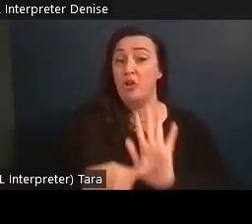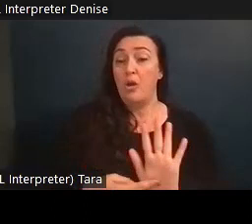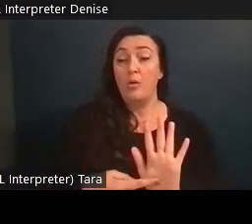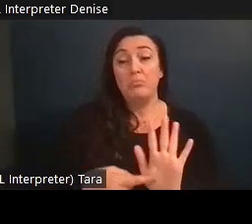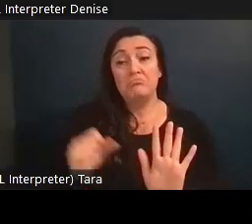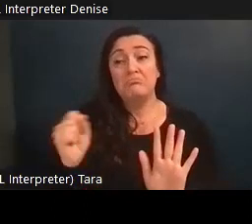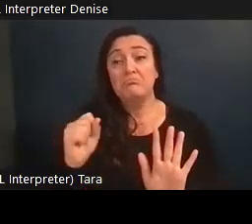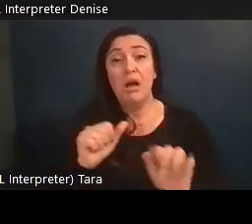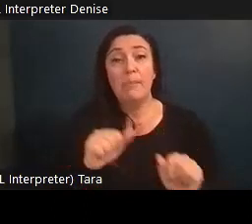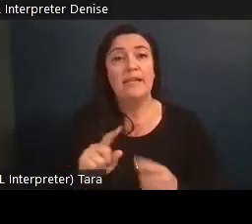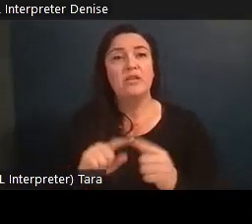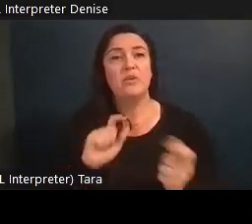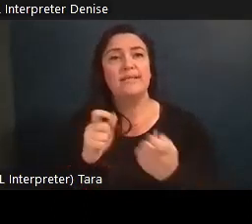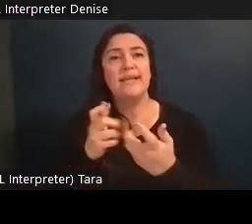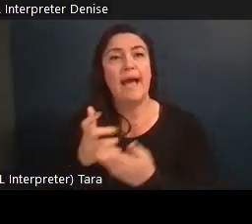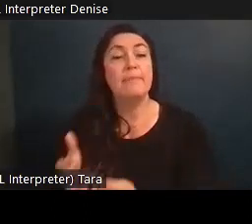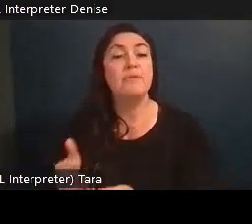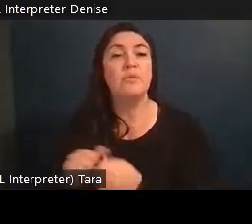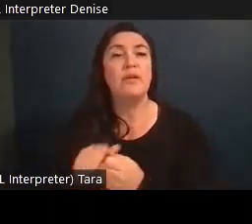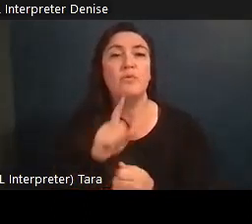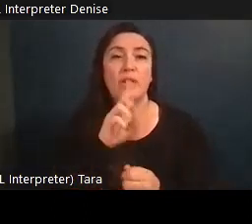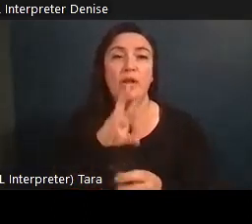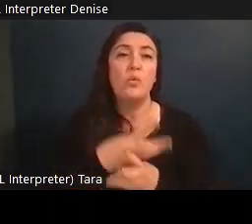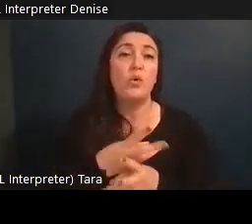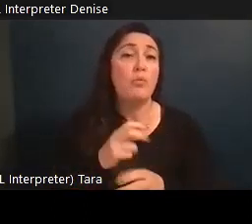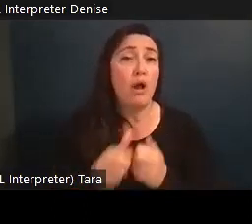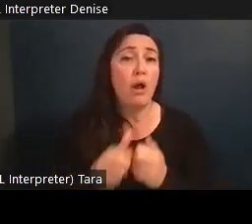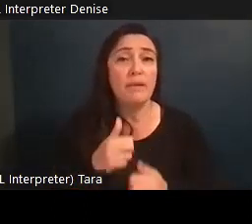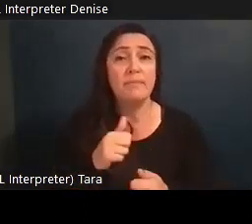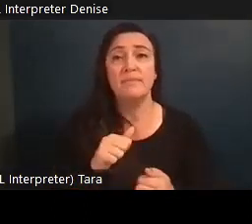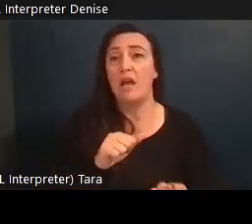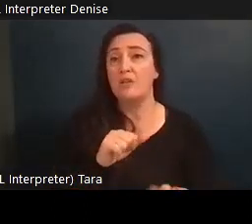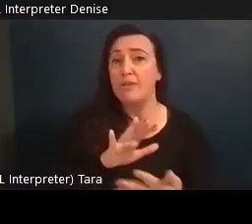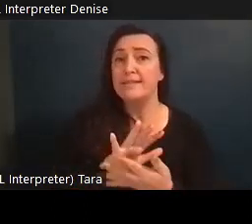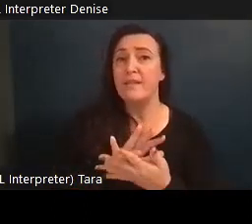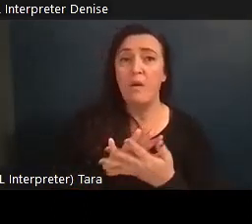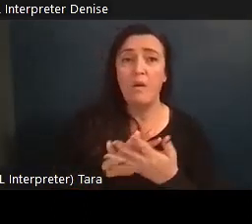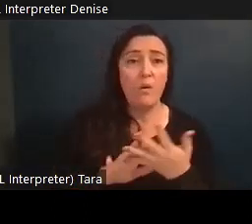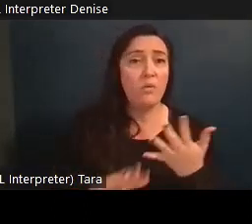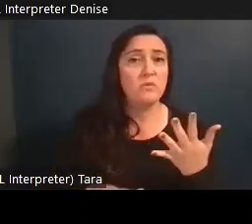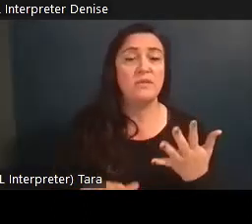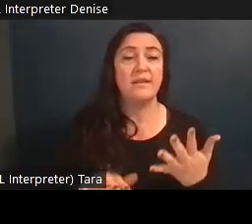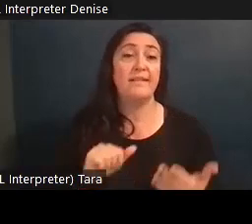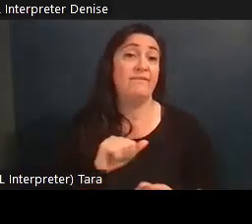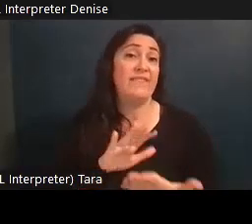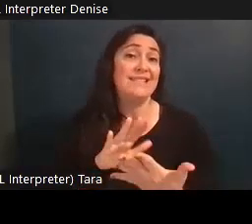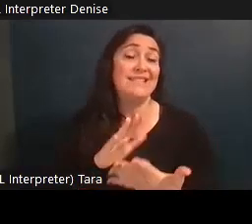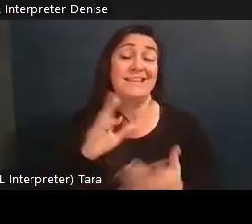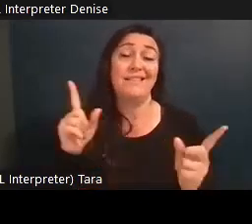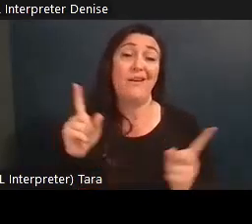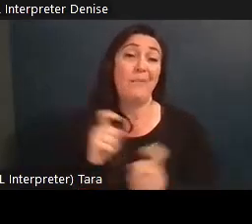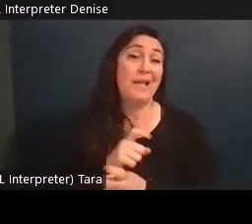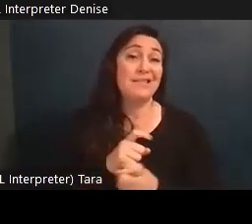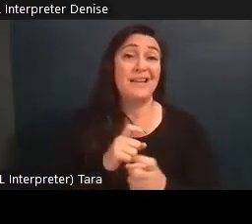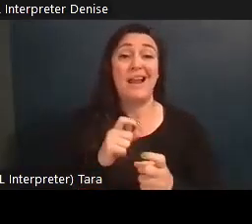real world problems and to address those facing complexity and uncertainty, just like managers really do. That deep